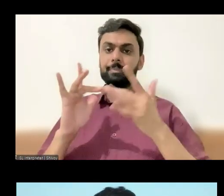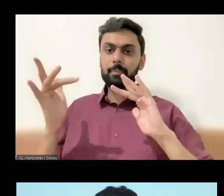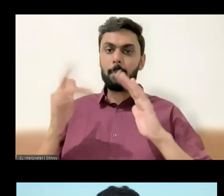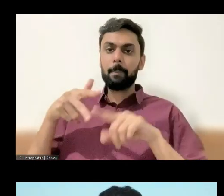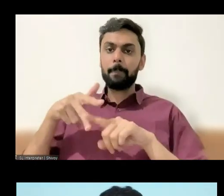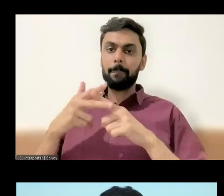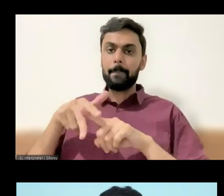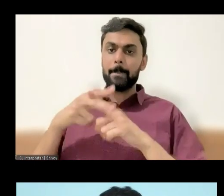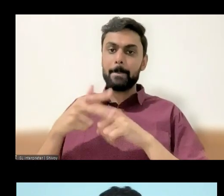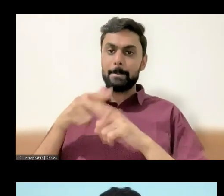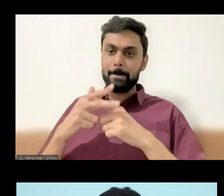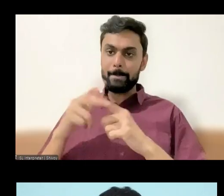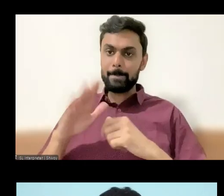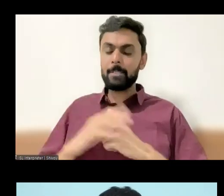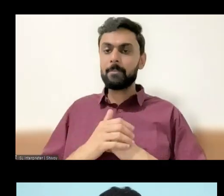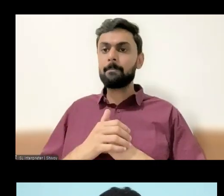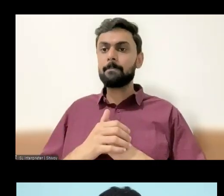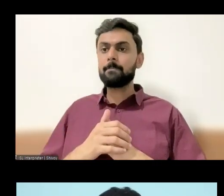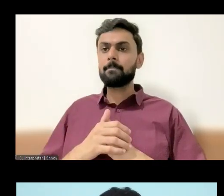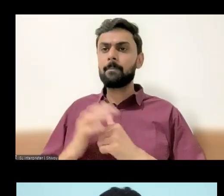So I would not like to go more on detail.